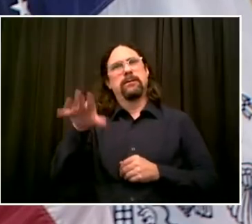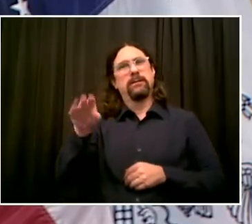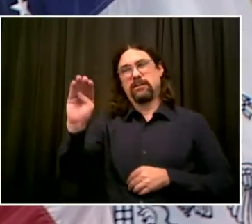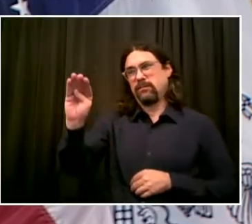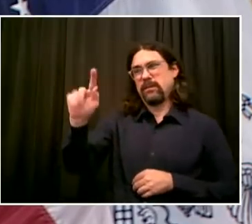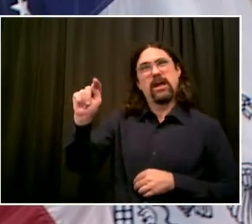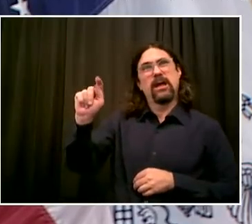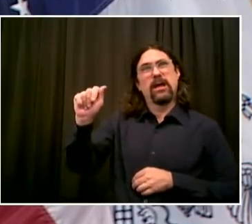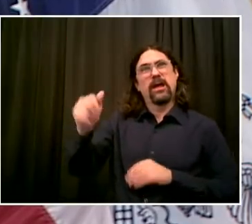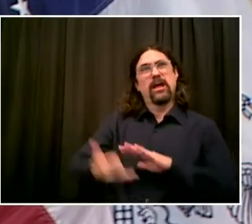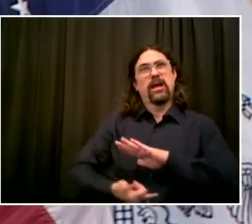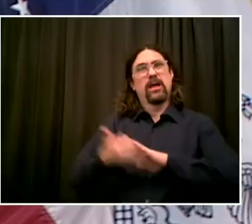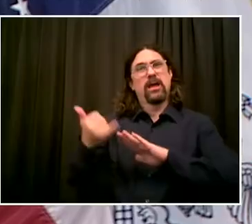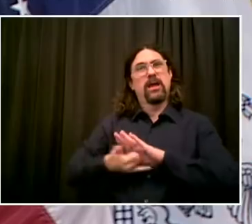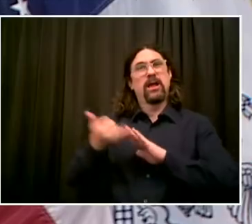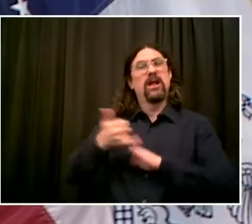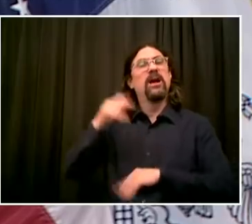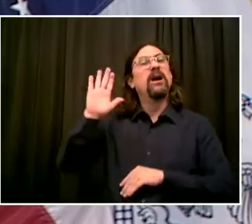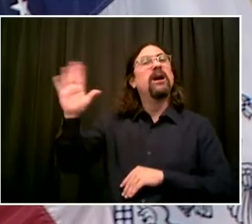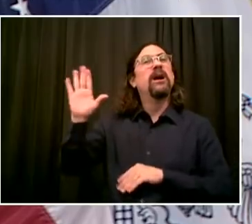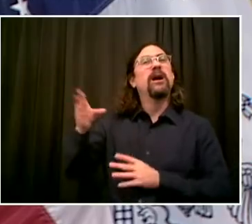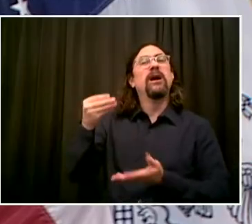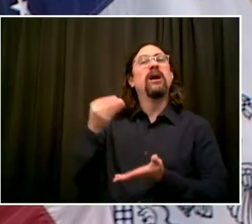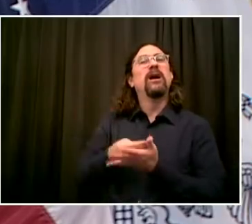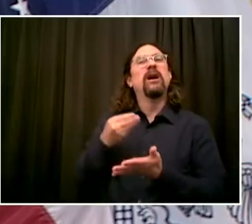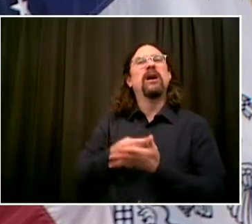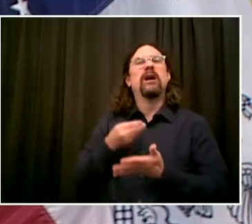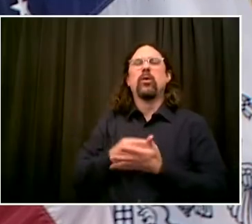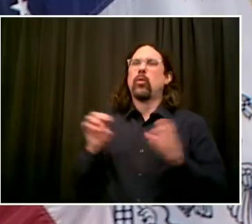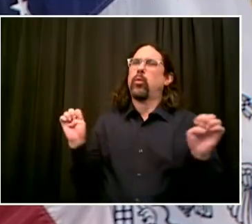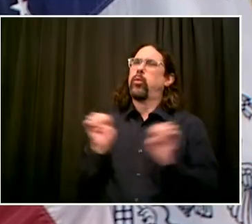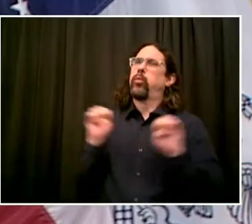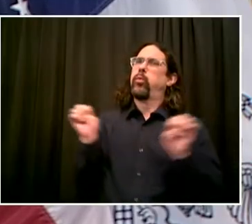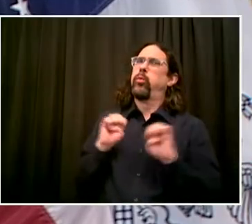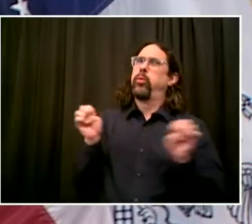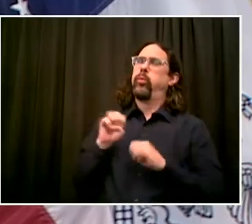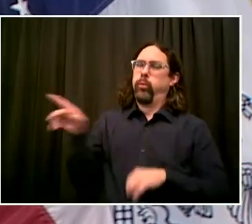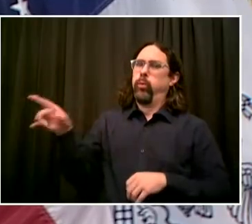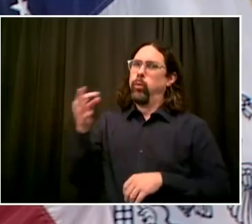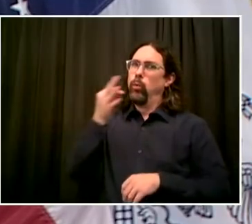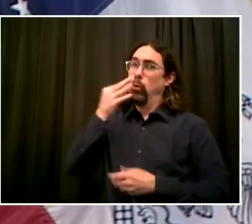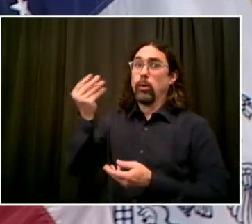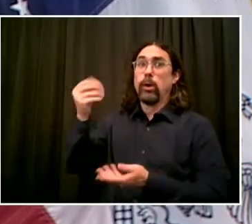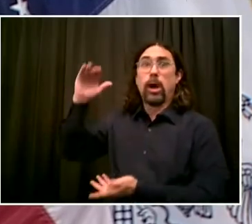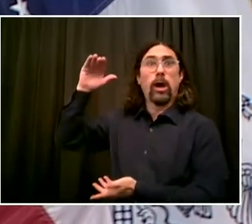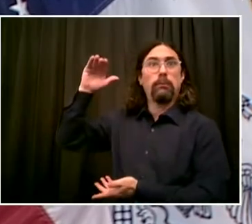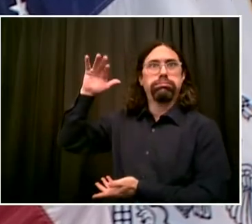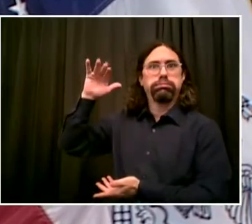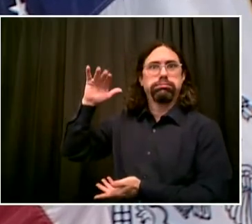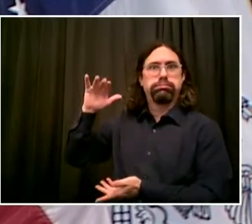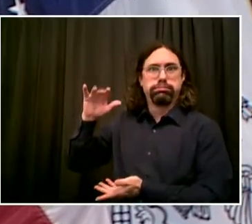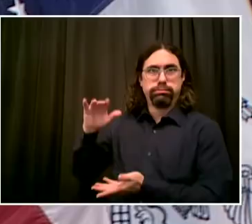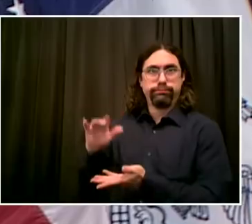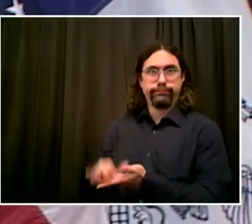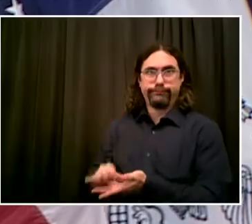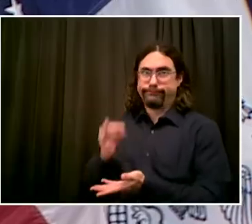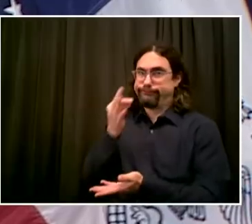THEY HAVE SAID THAT IT AMY RUN OUT OF EMERGENCY FUNDING BY THE END OF THE MONTH. I KNOW THE FUNDING IS NOT NESSCEARILY YOUR JURISDICTION, IS A CITY WORKING ON ANY